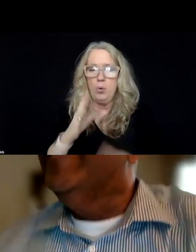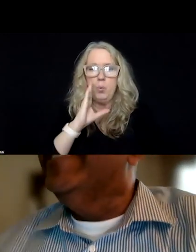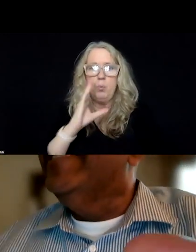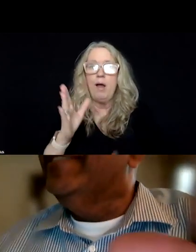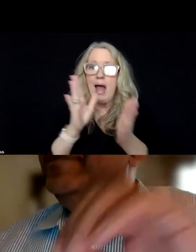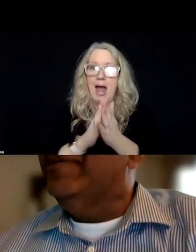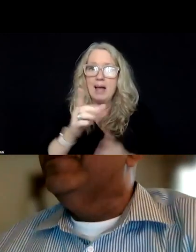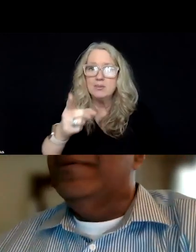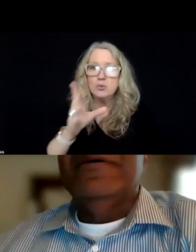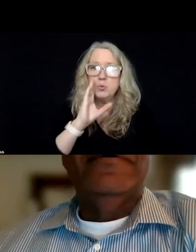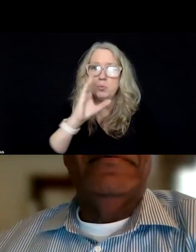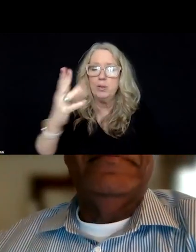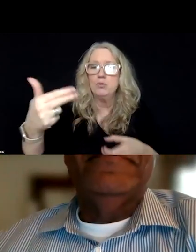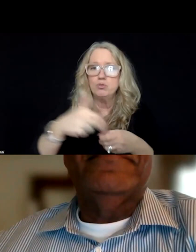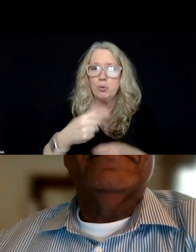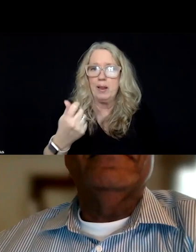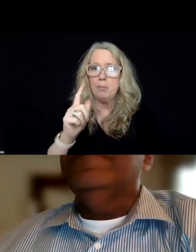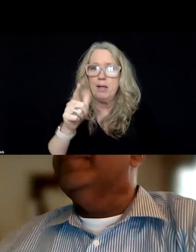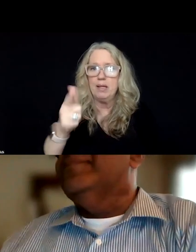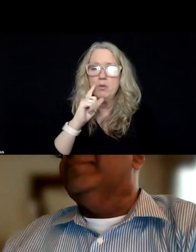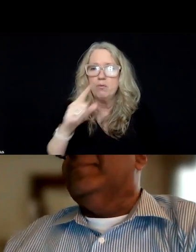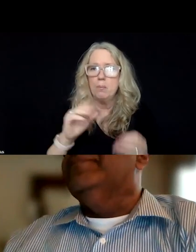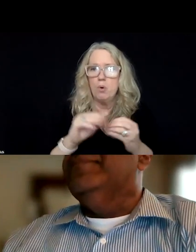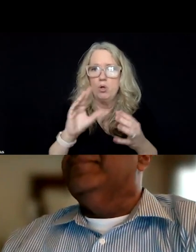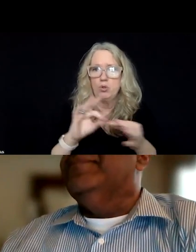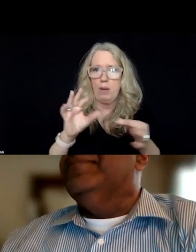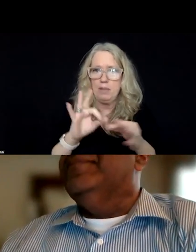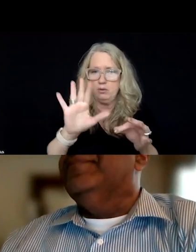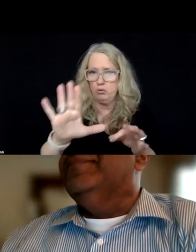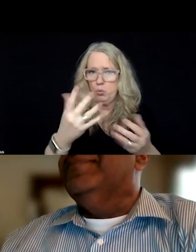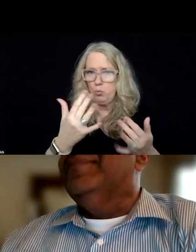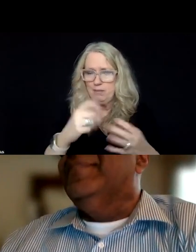BACK LATER FOR OTHER COMMENTS. BRACE YOURSELF THERE.